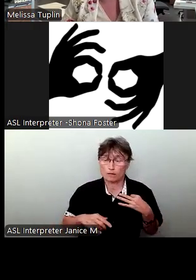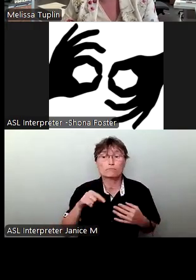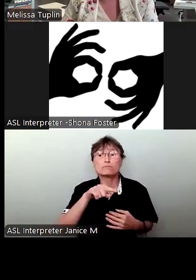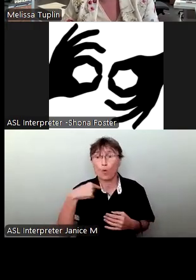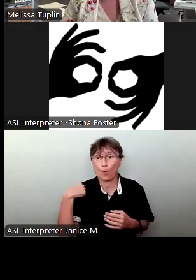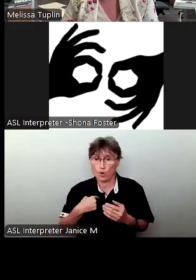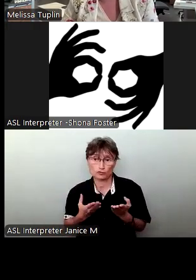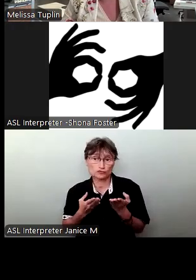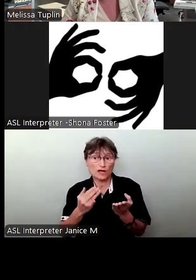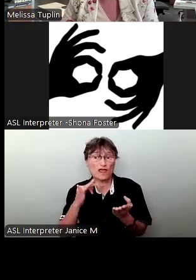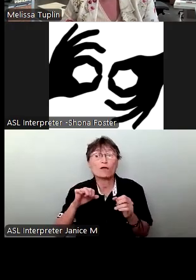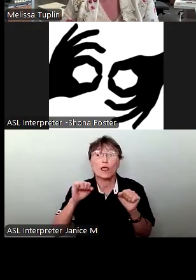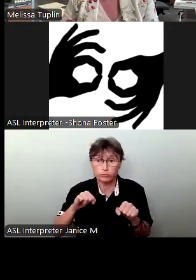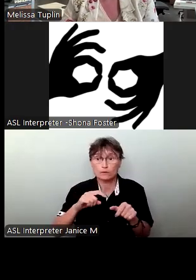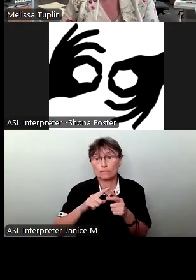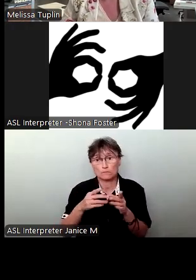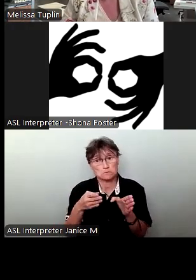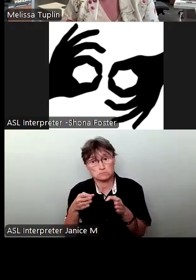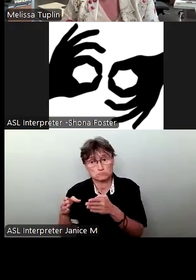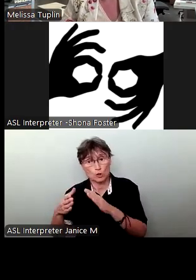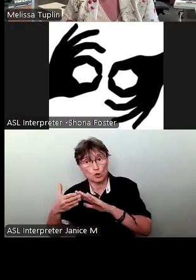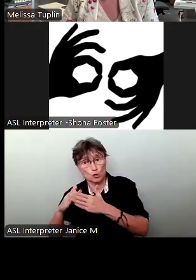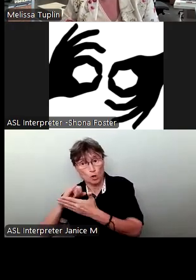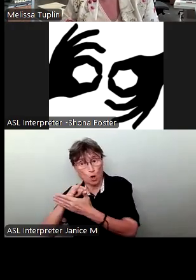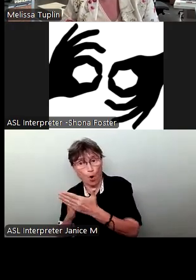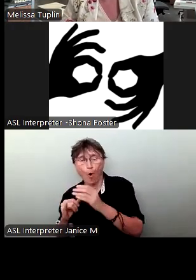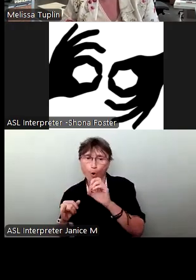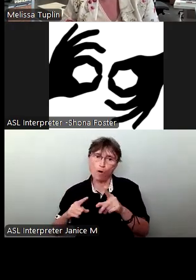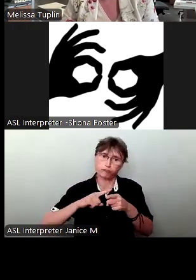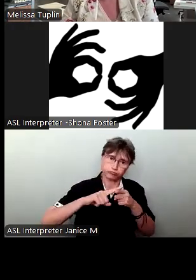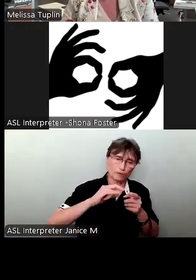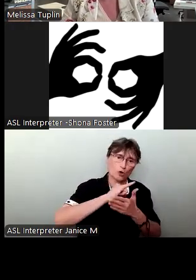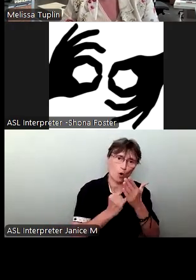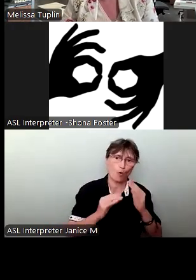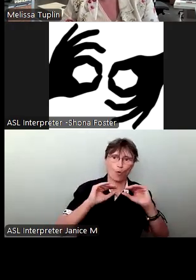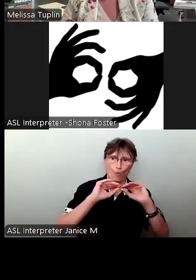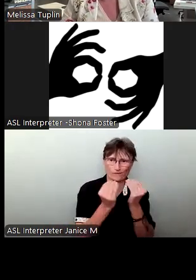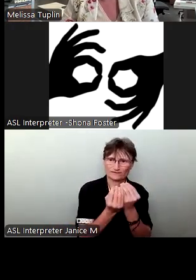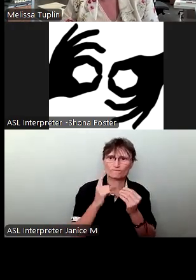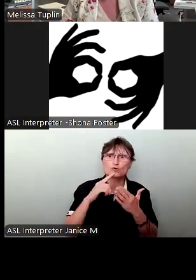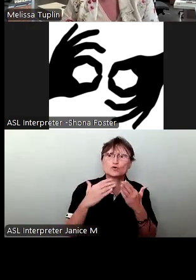Organizations Program or the Professional Arts Organizations New Applicants Program.